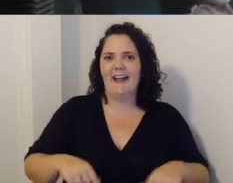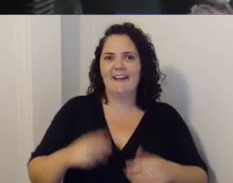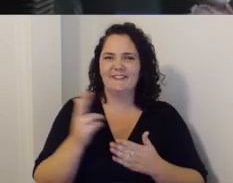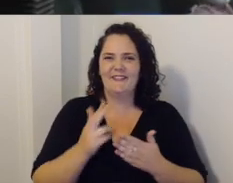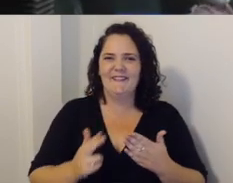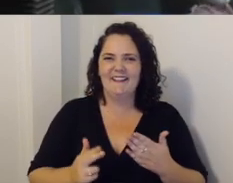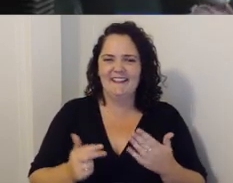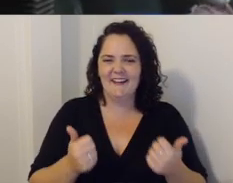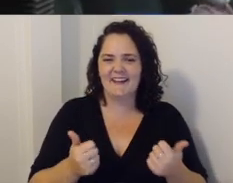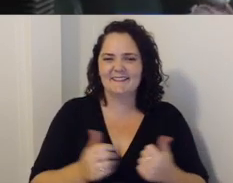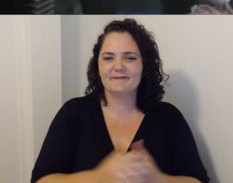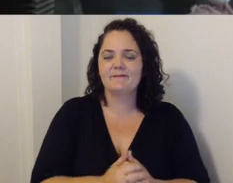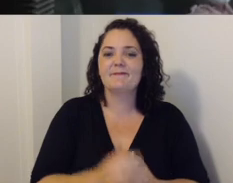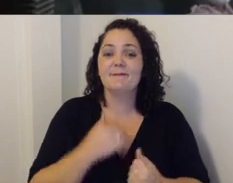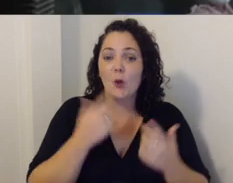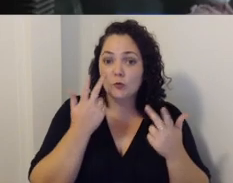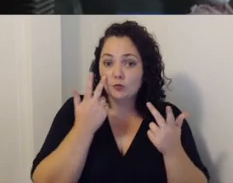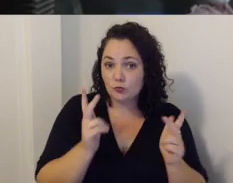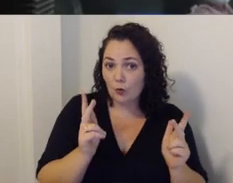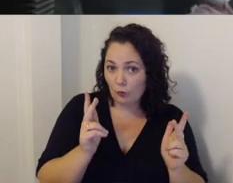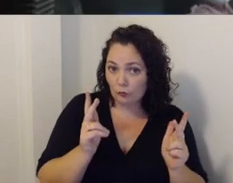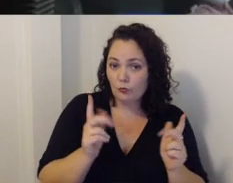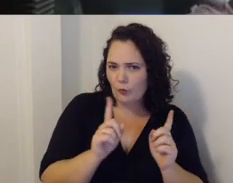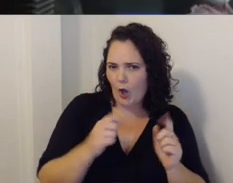thing I want to do is talk about materials and then show you the techniques we're going to use